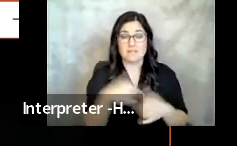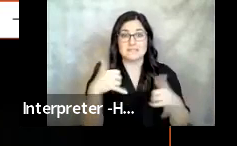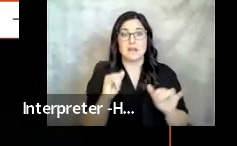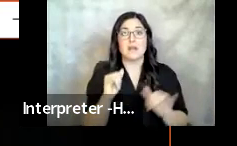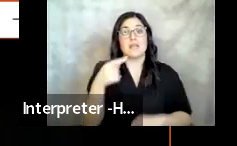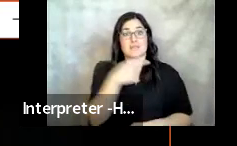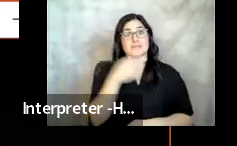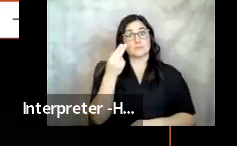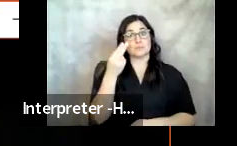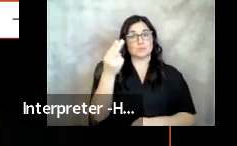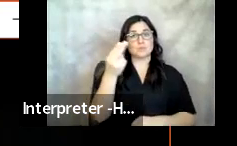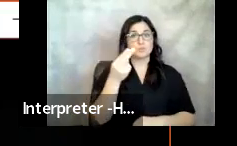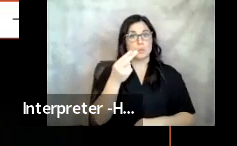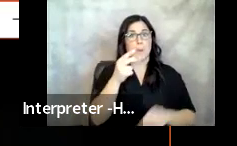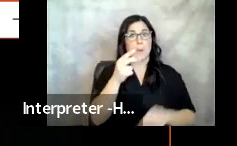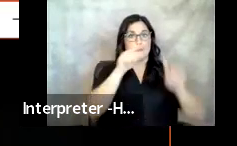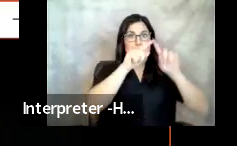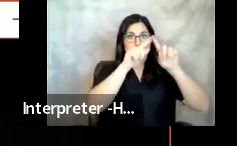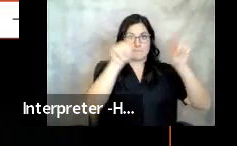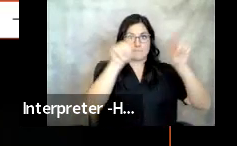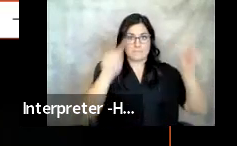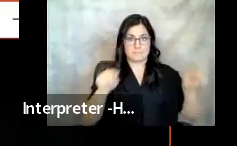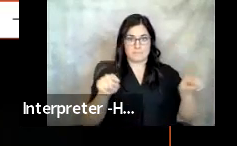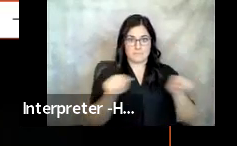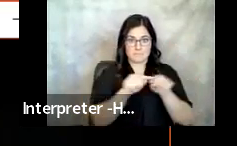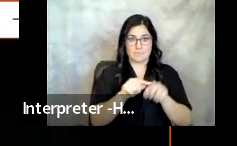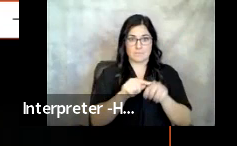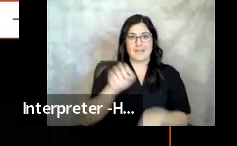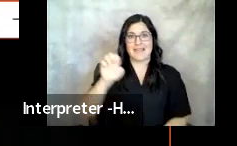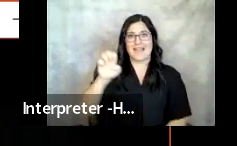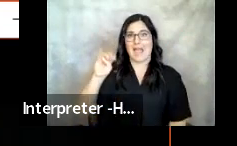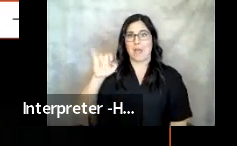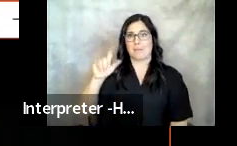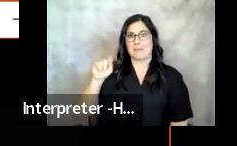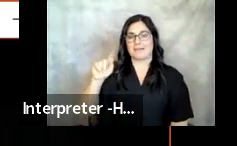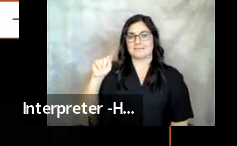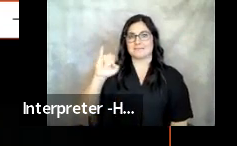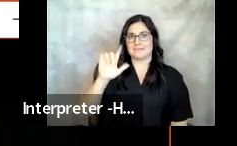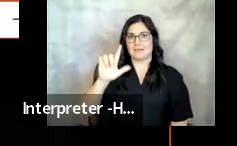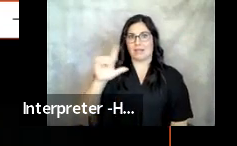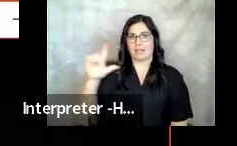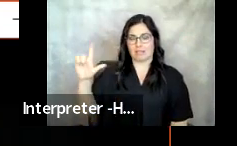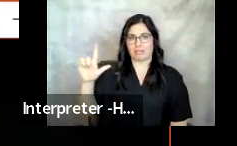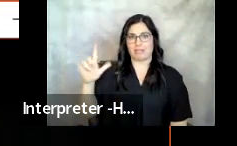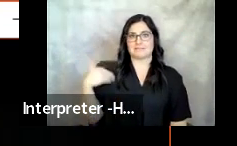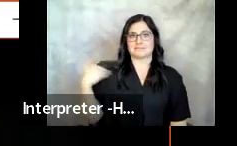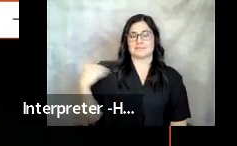A historical. Marker of where Emmett Till, the young African-American boy.